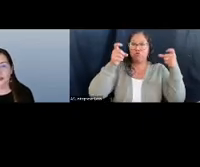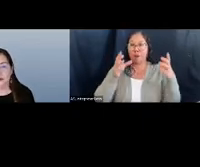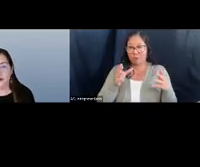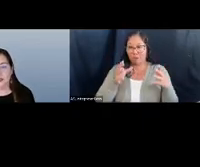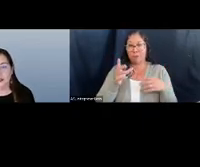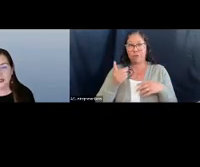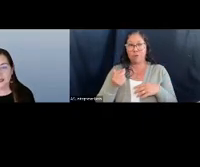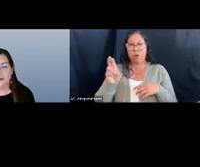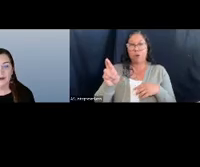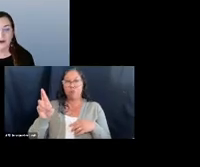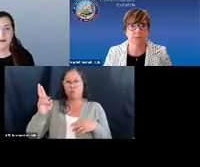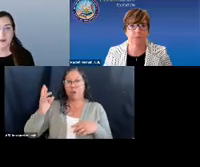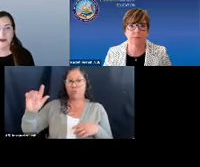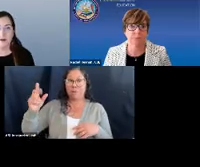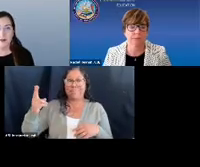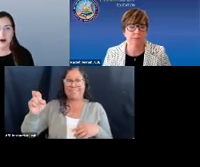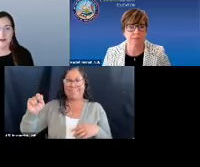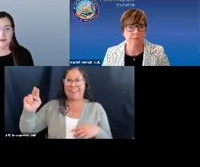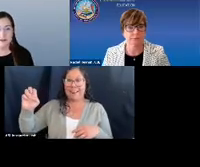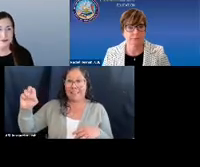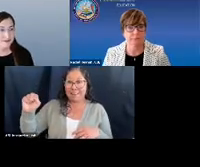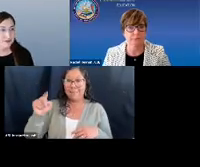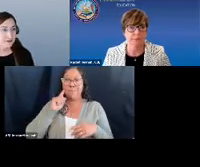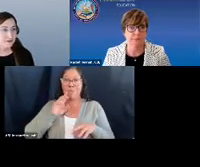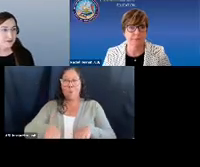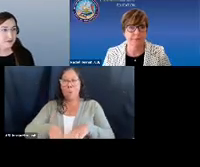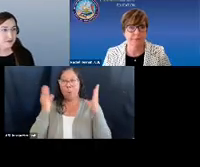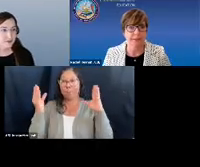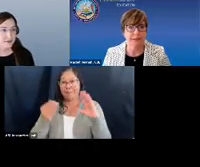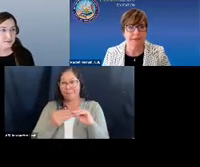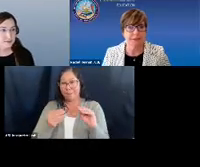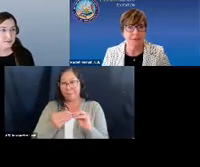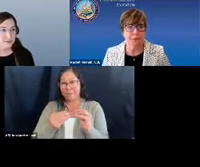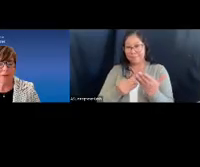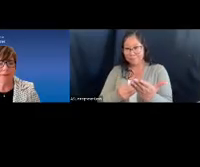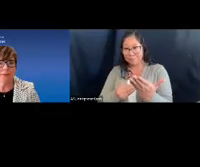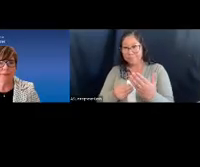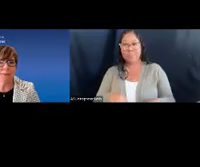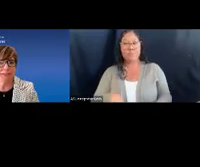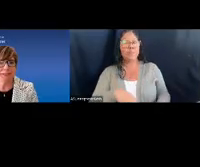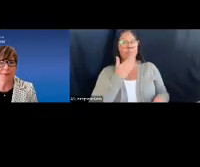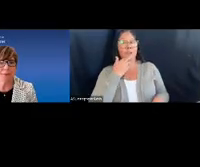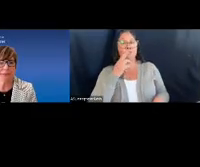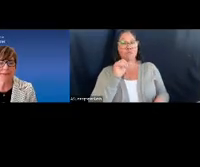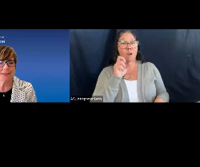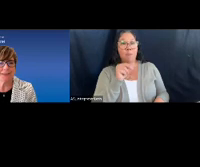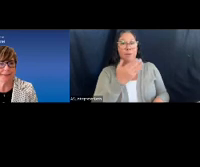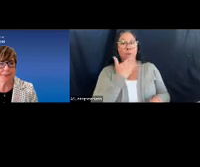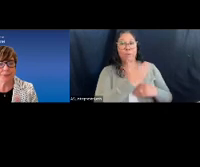Dr. Rachel Heenan, for some opening remarks. Thank you, Robin. Good morning, everyone. Um,